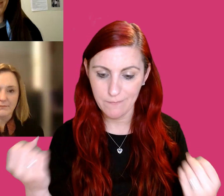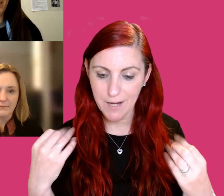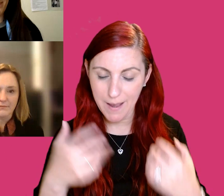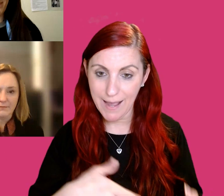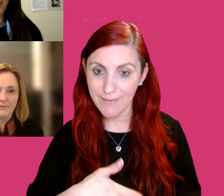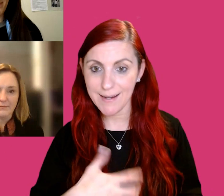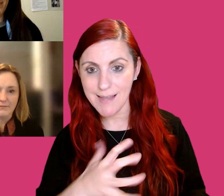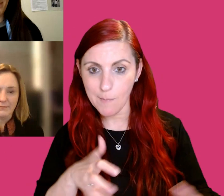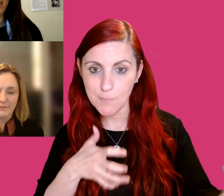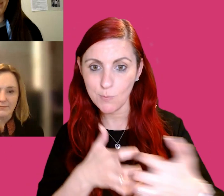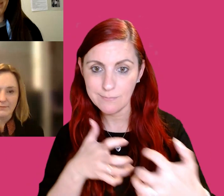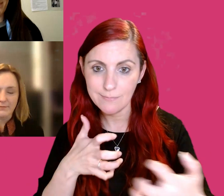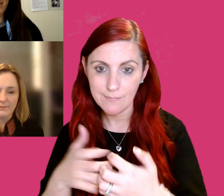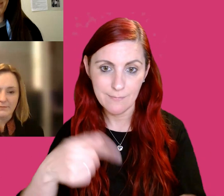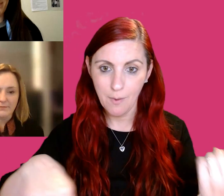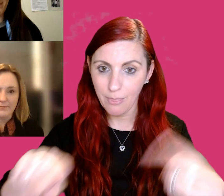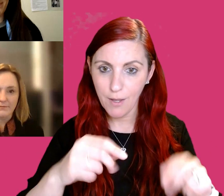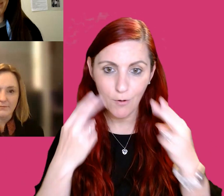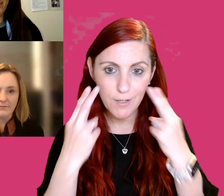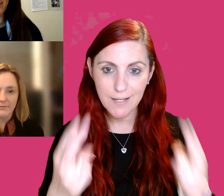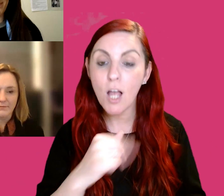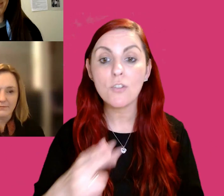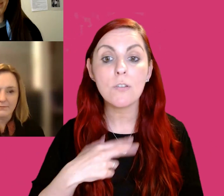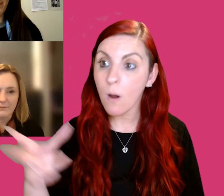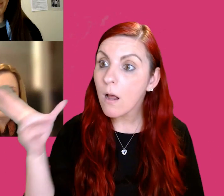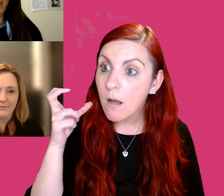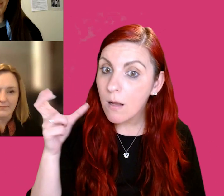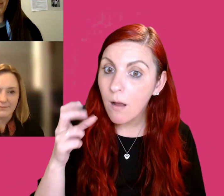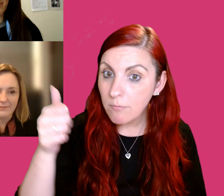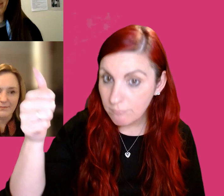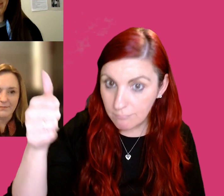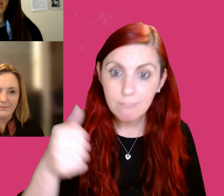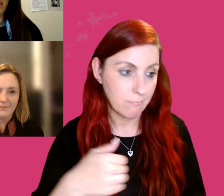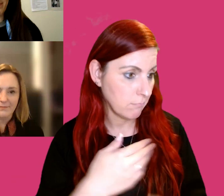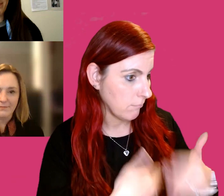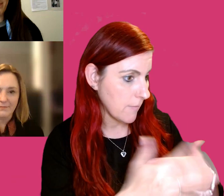learning as well not just sort of listen and then go go and do your own thing anyway um thank you